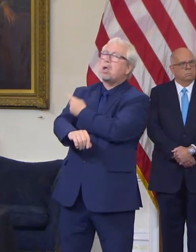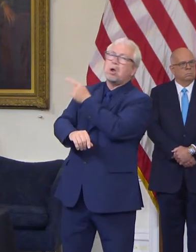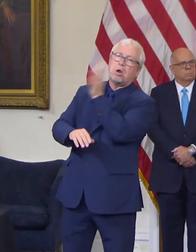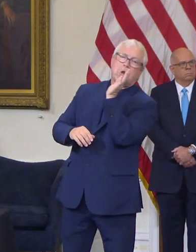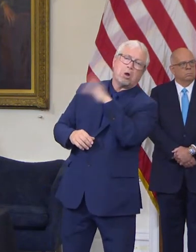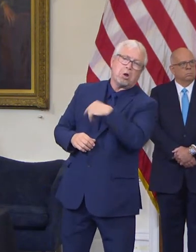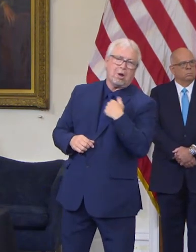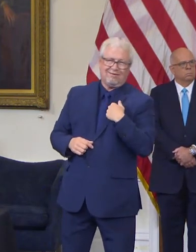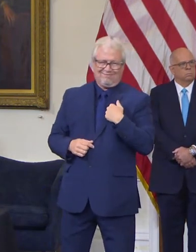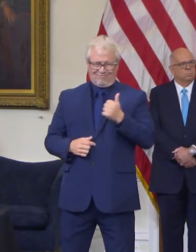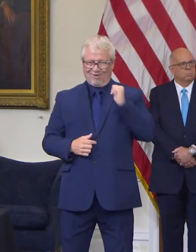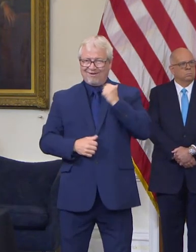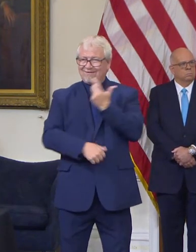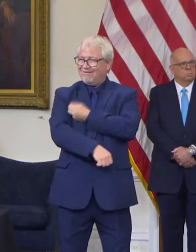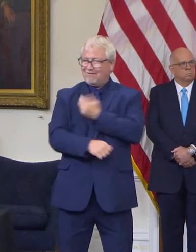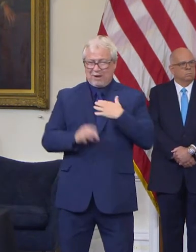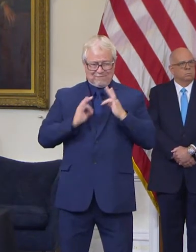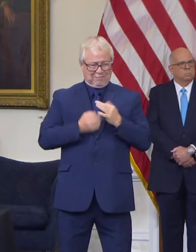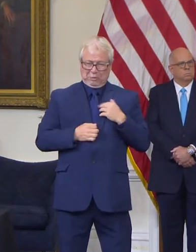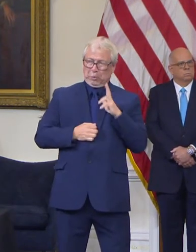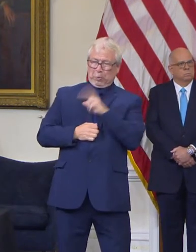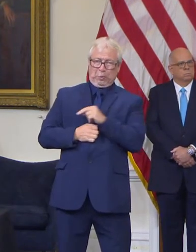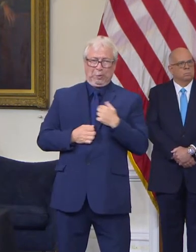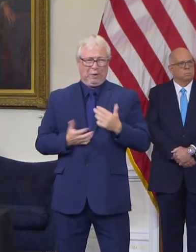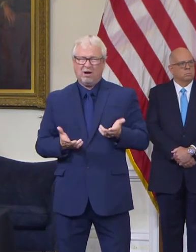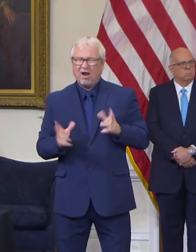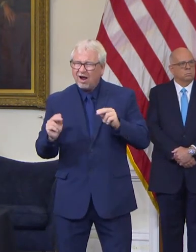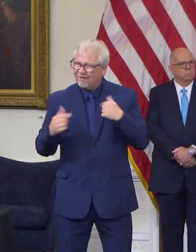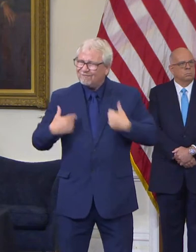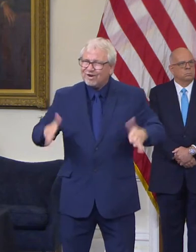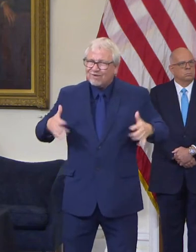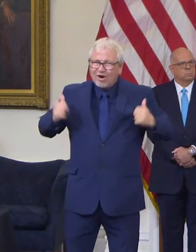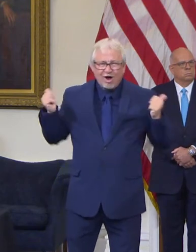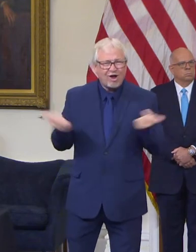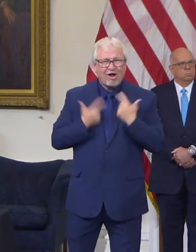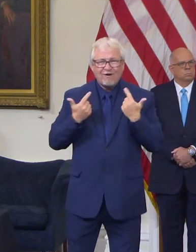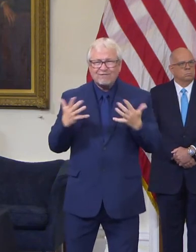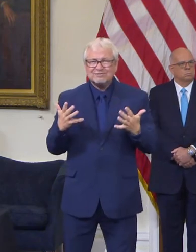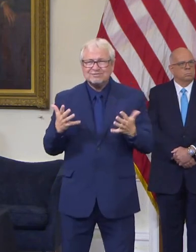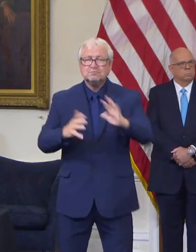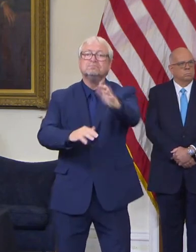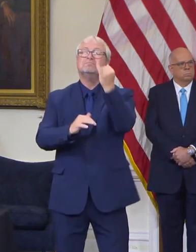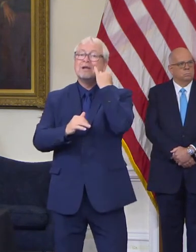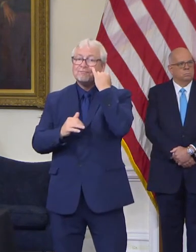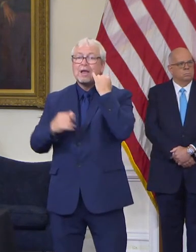made sure my family did as well if I didn't believe that to be the case. As Governor Hogan and Secretary Schrader said, if you develop